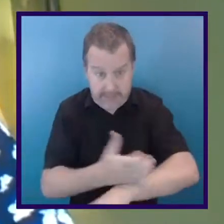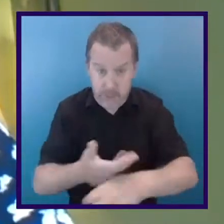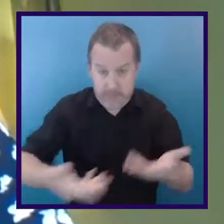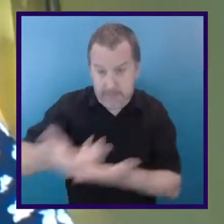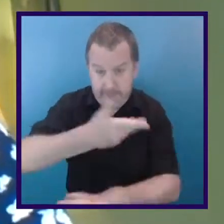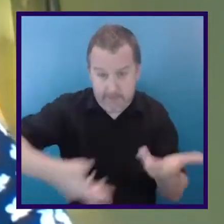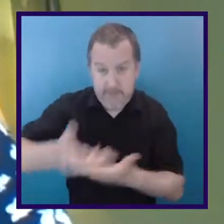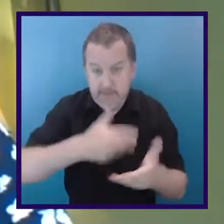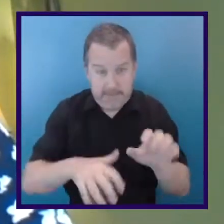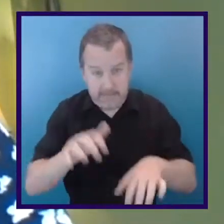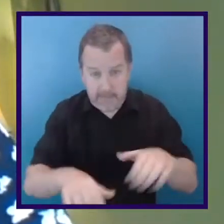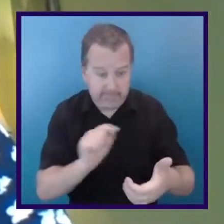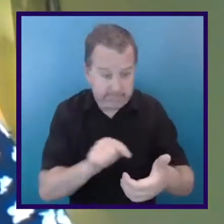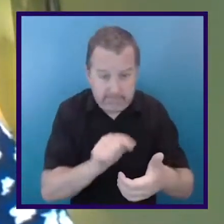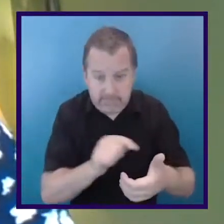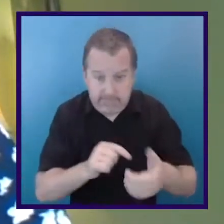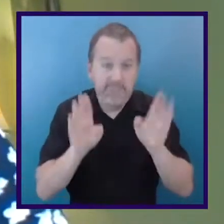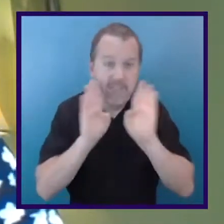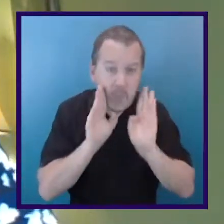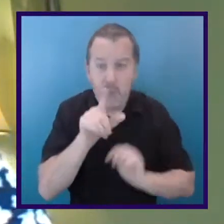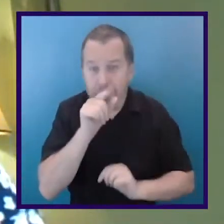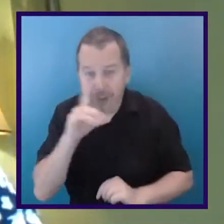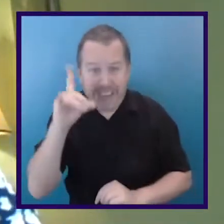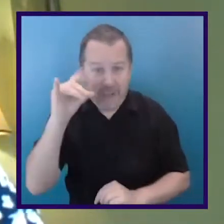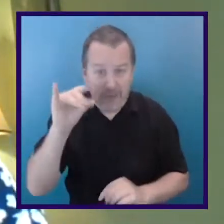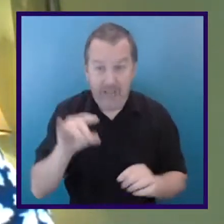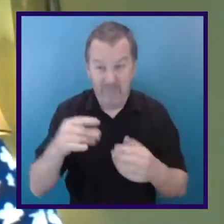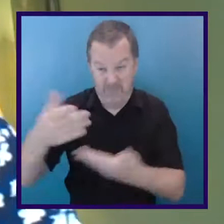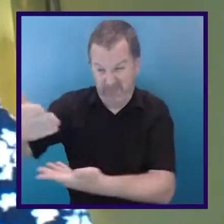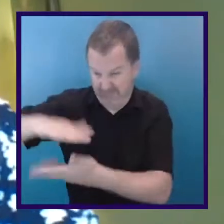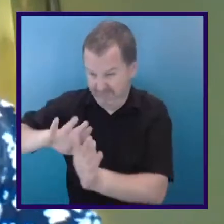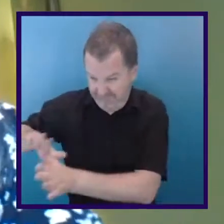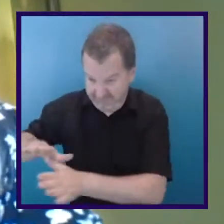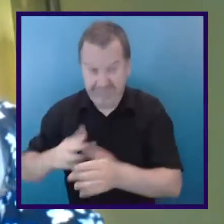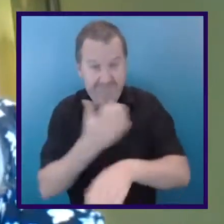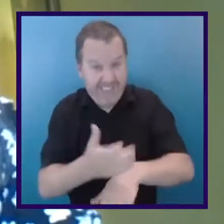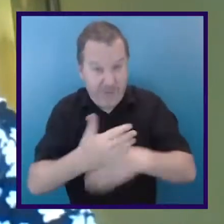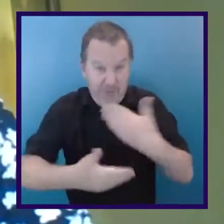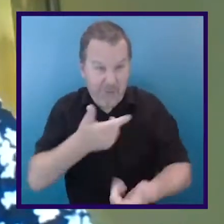the conversation on social media after we've all turned off or our computers.